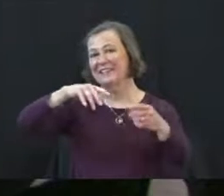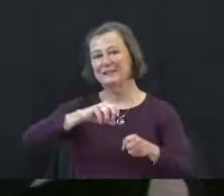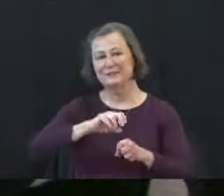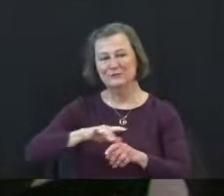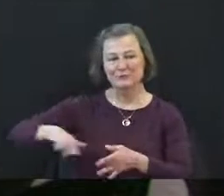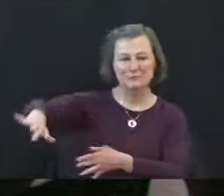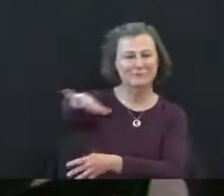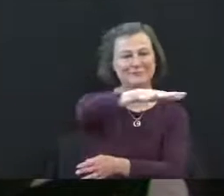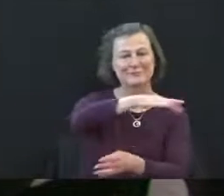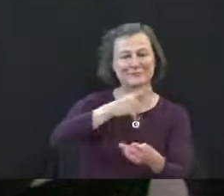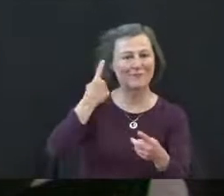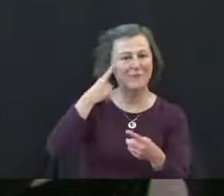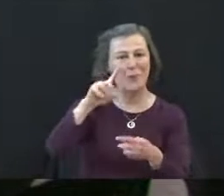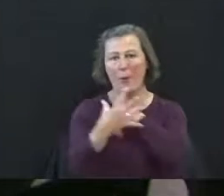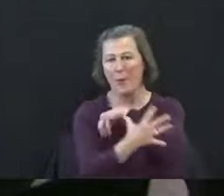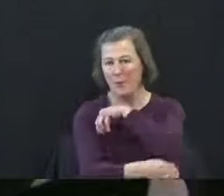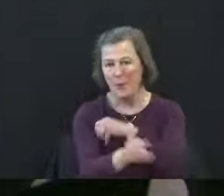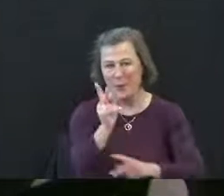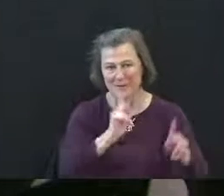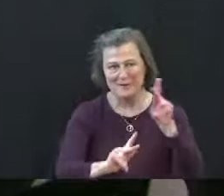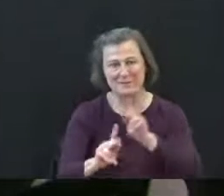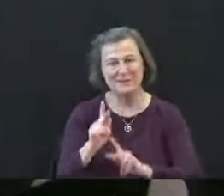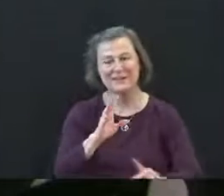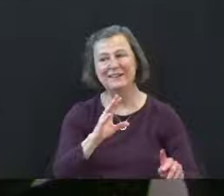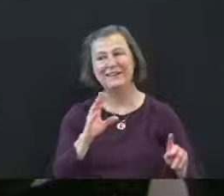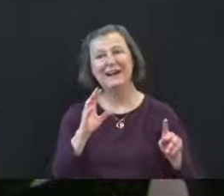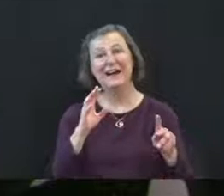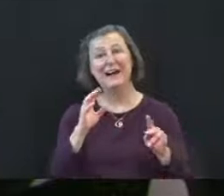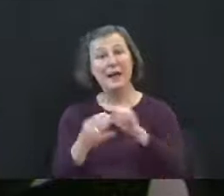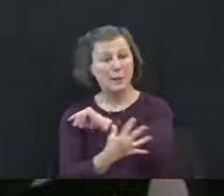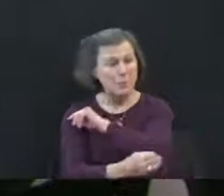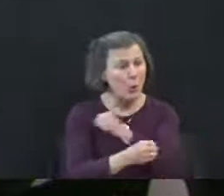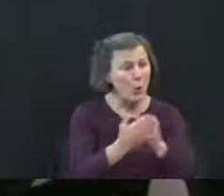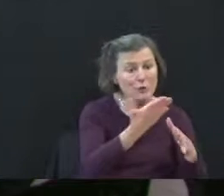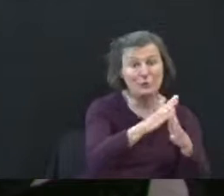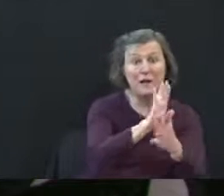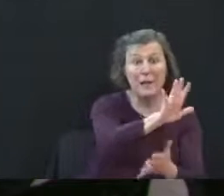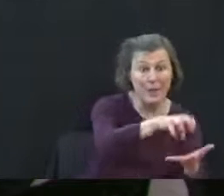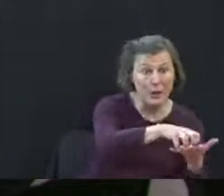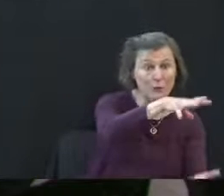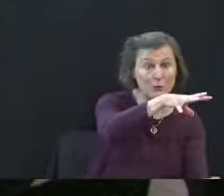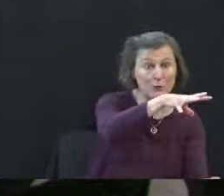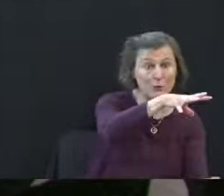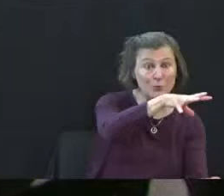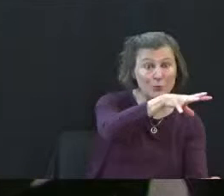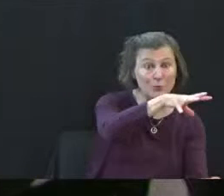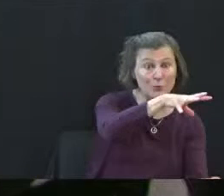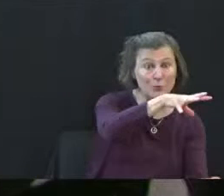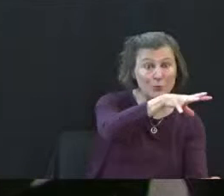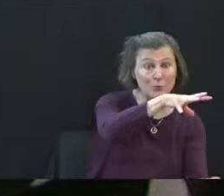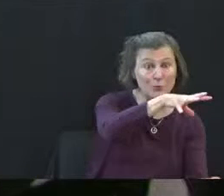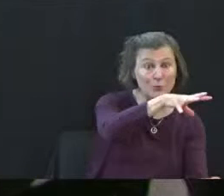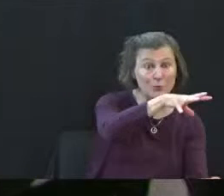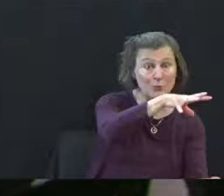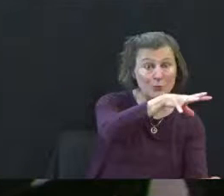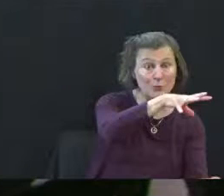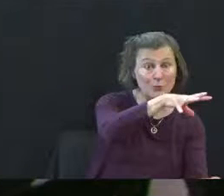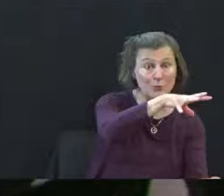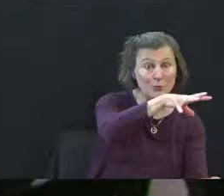And may the poor share their riches with those too used to money.